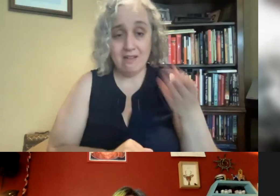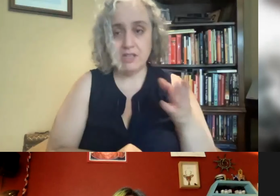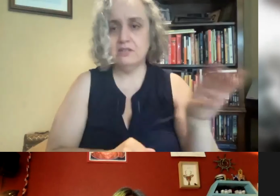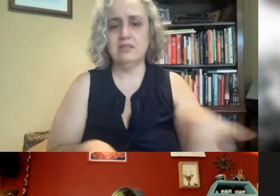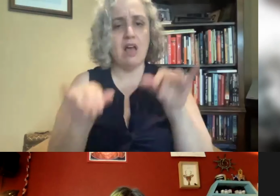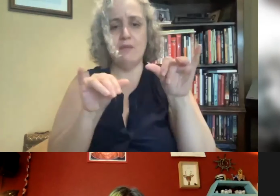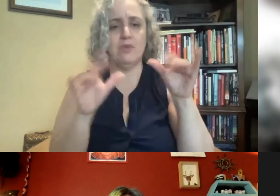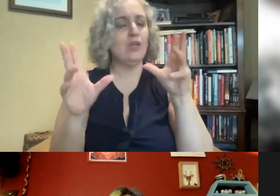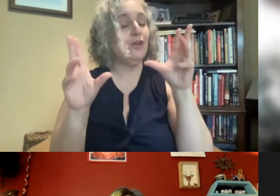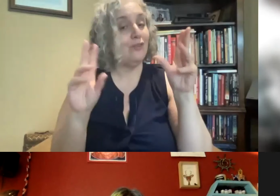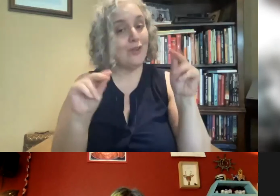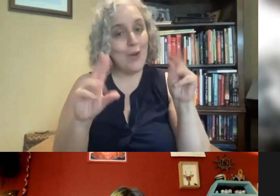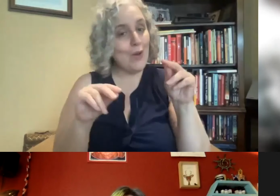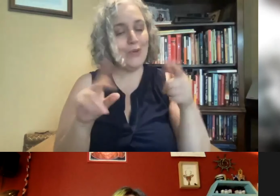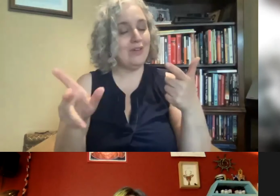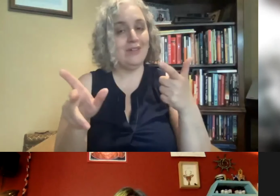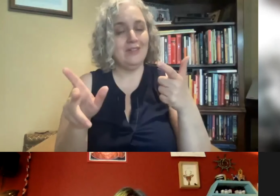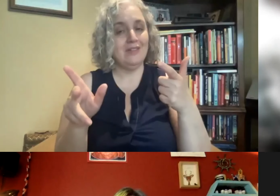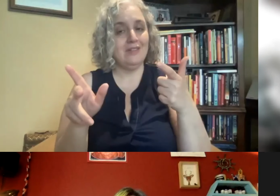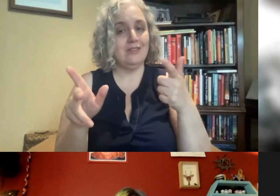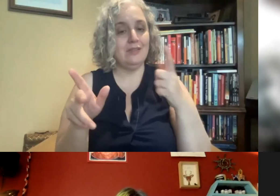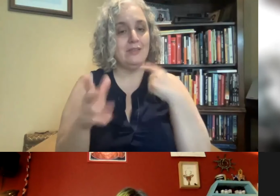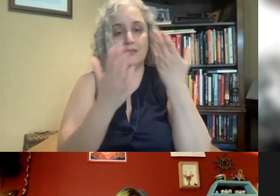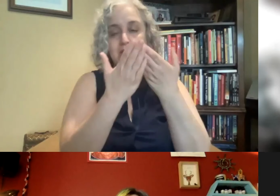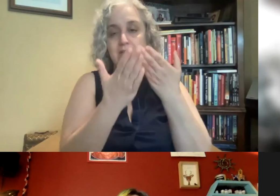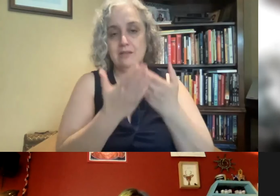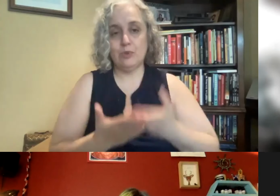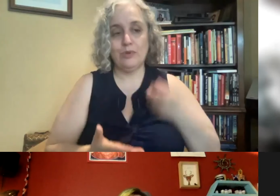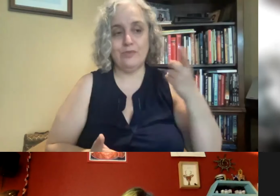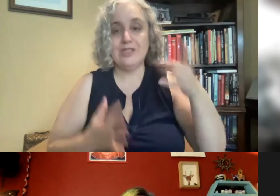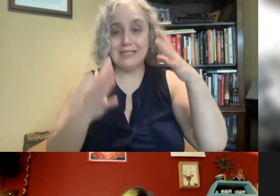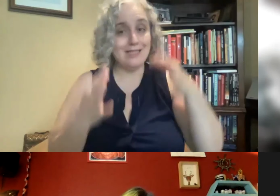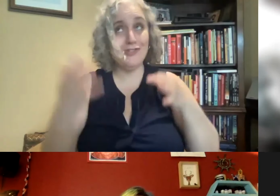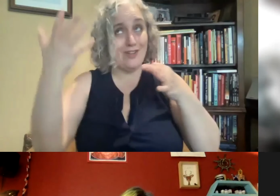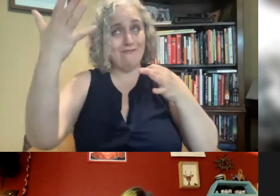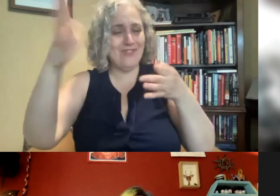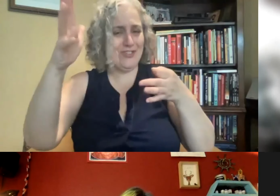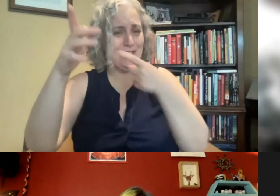Often it's to verify a decision that's already made. This rubber stamp,